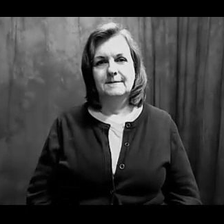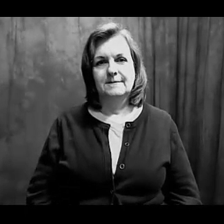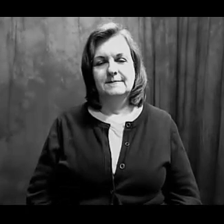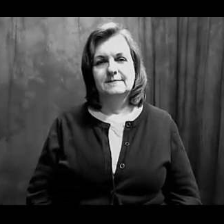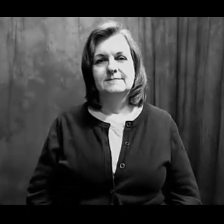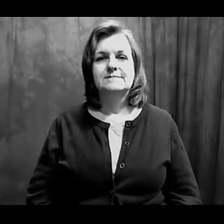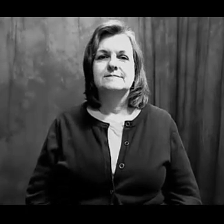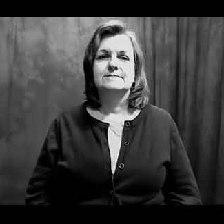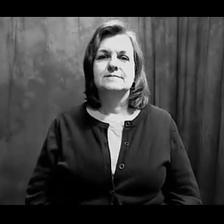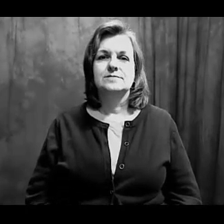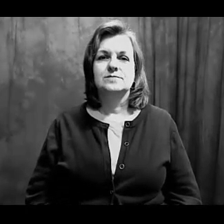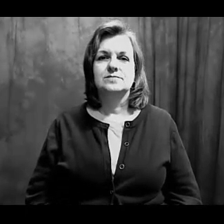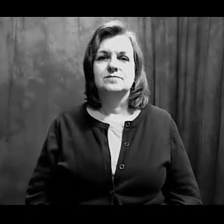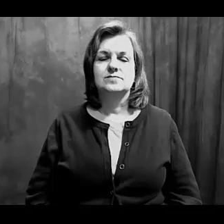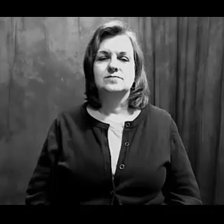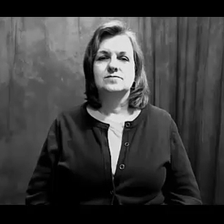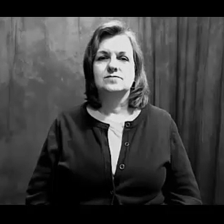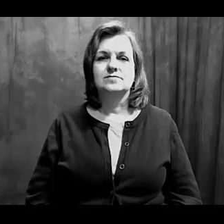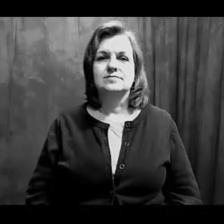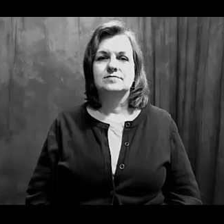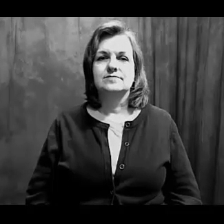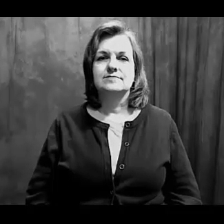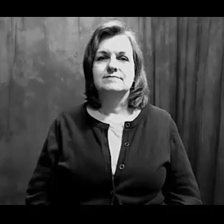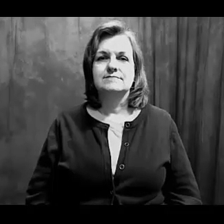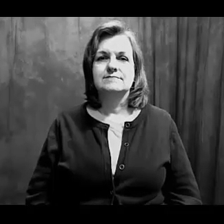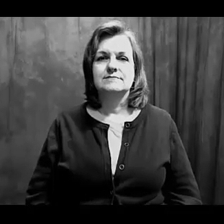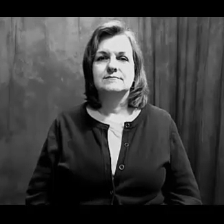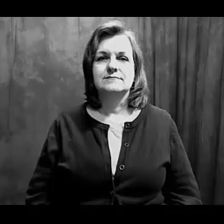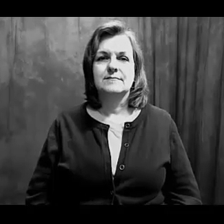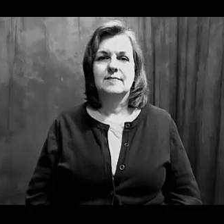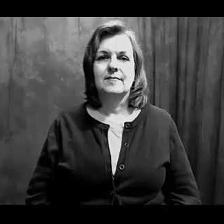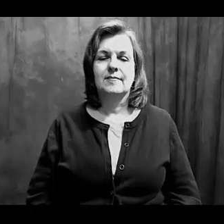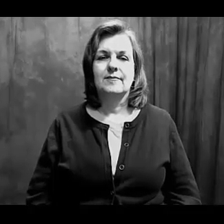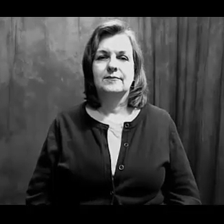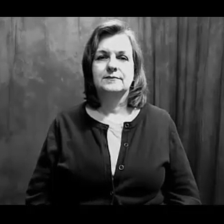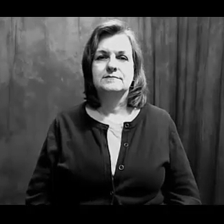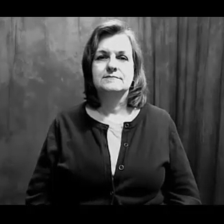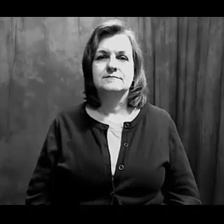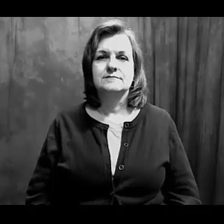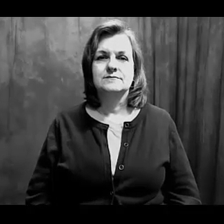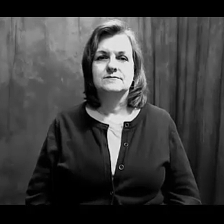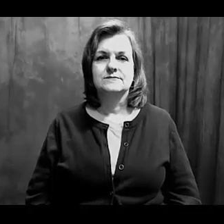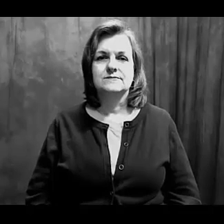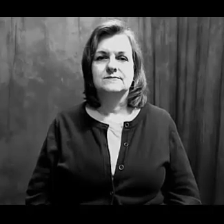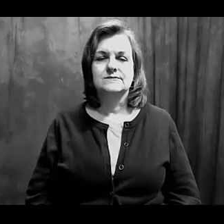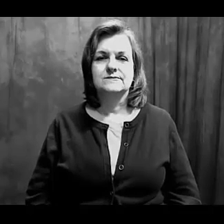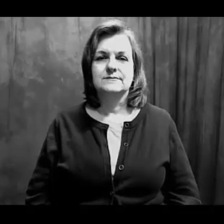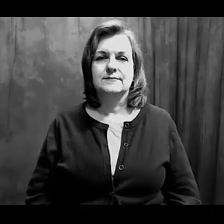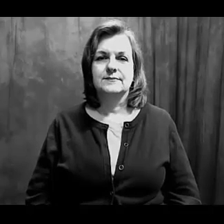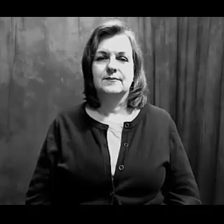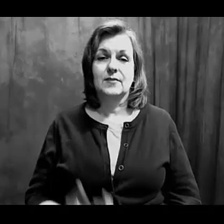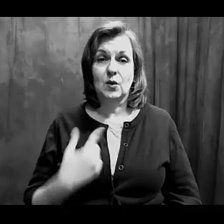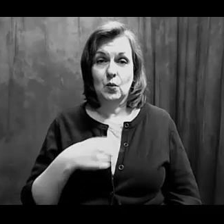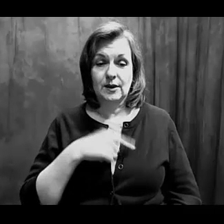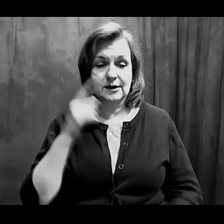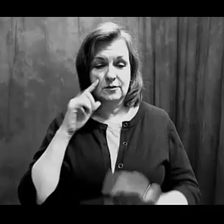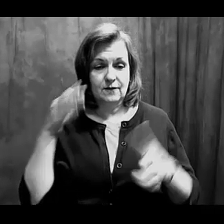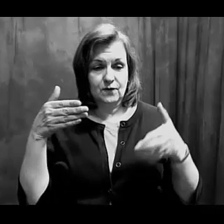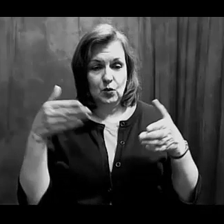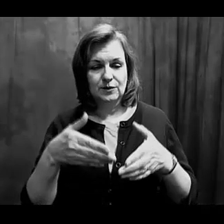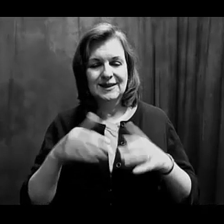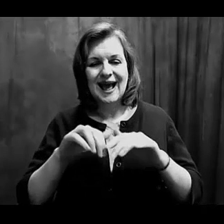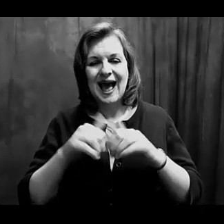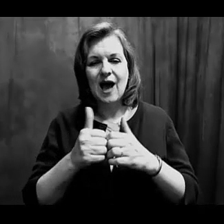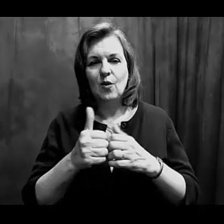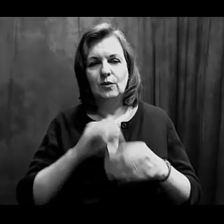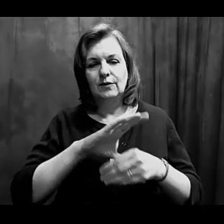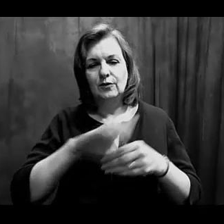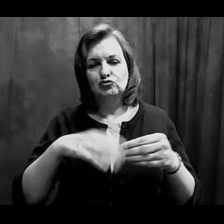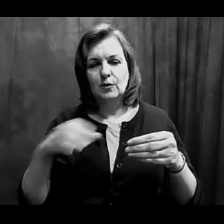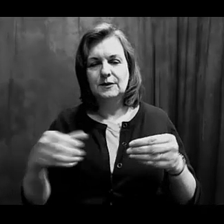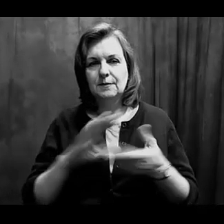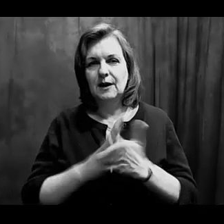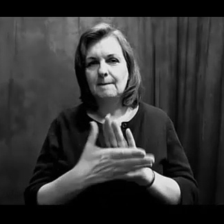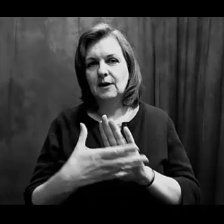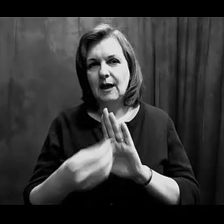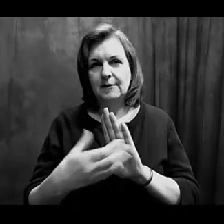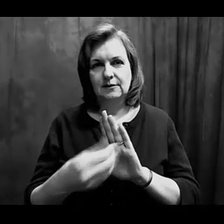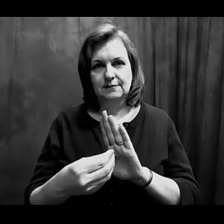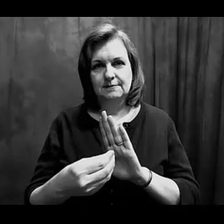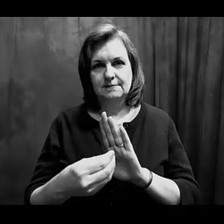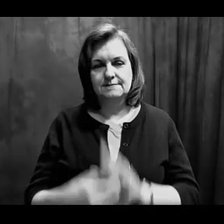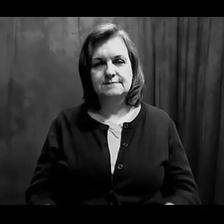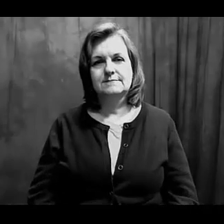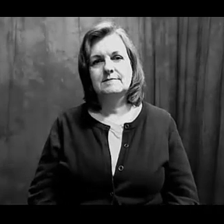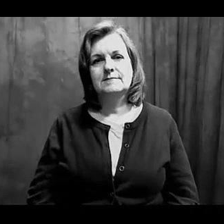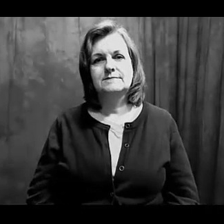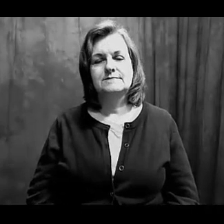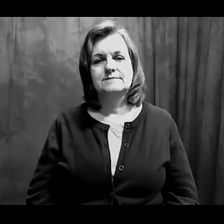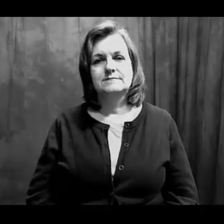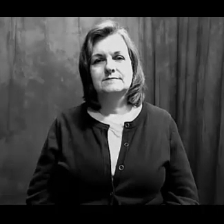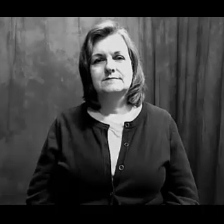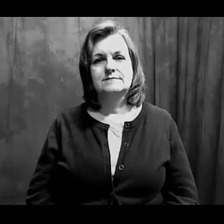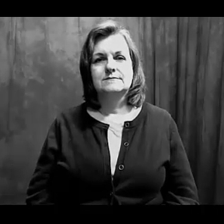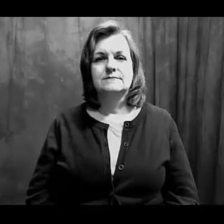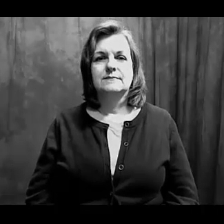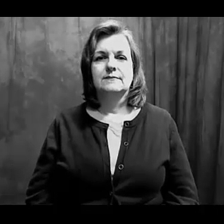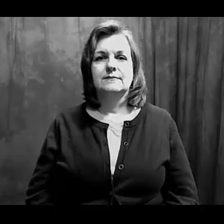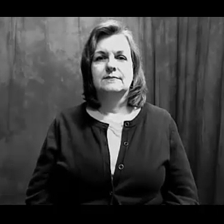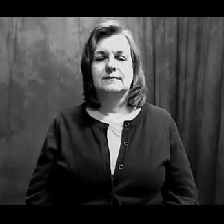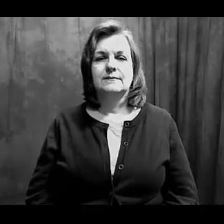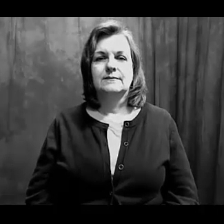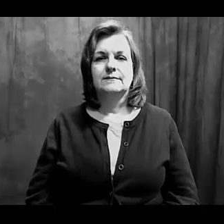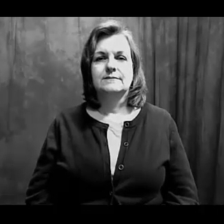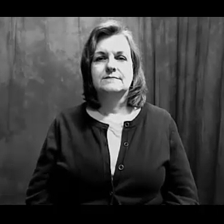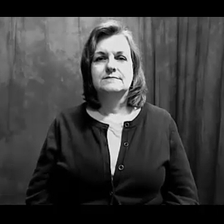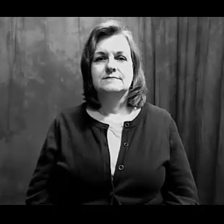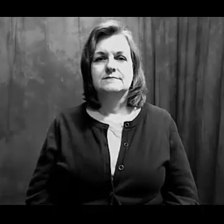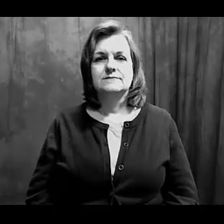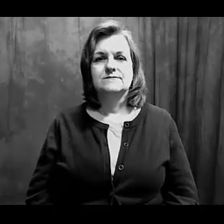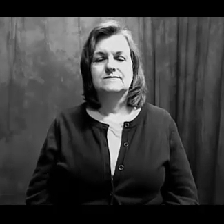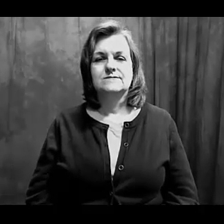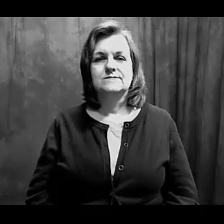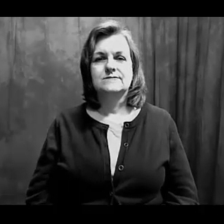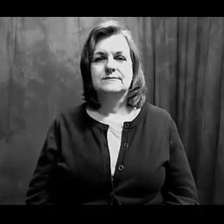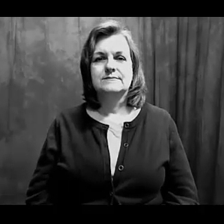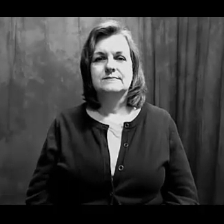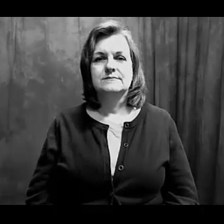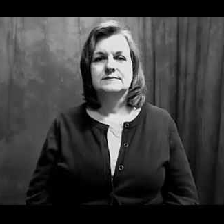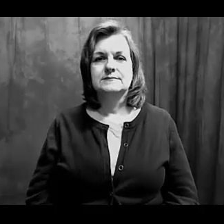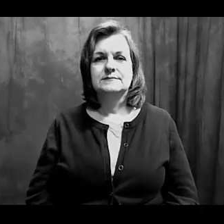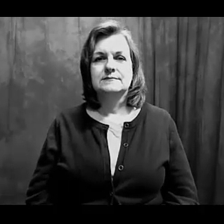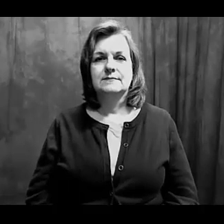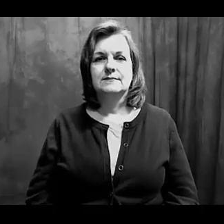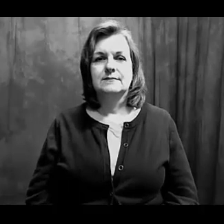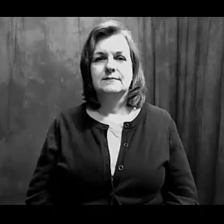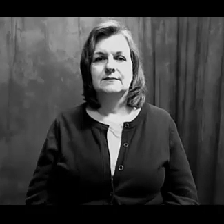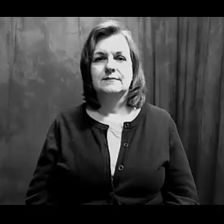and what we need to focus particularly on is that duplication of chromosomes